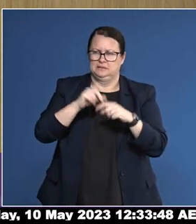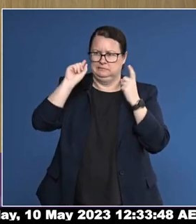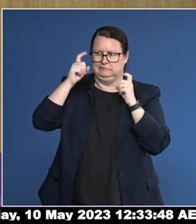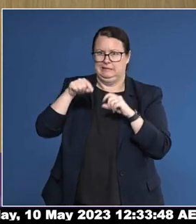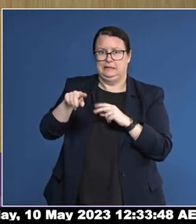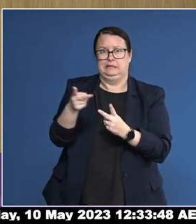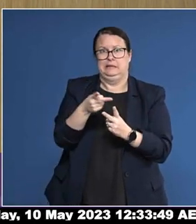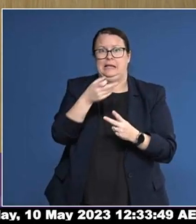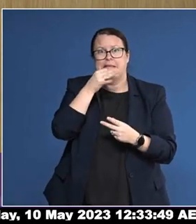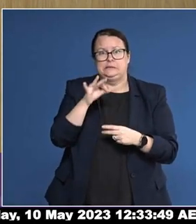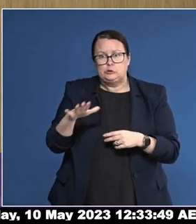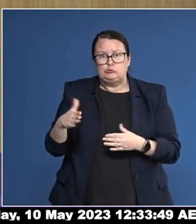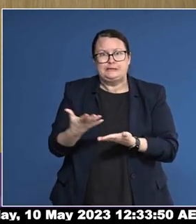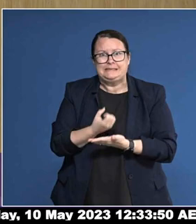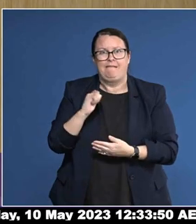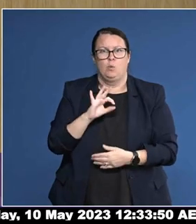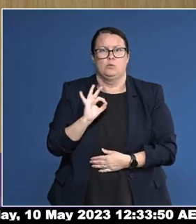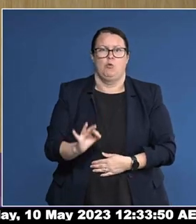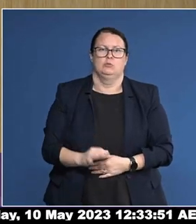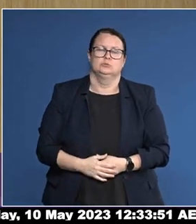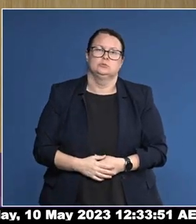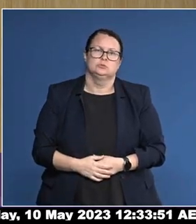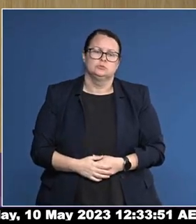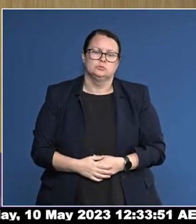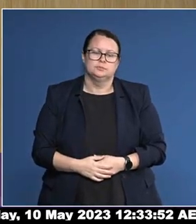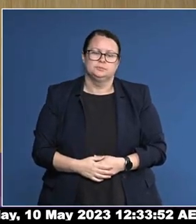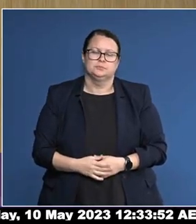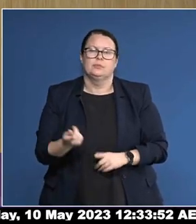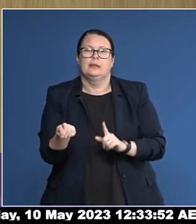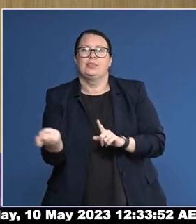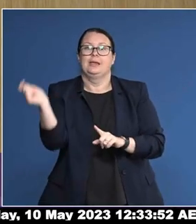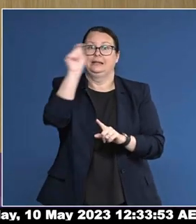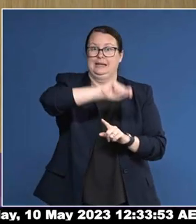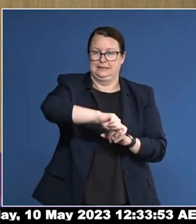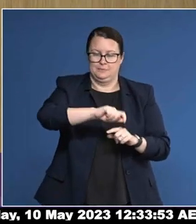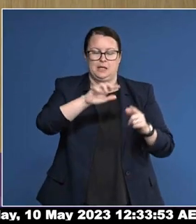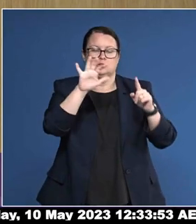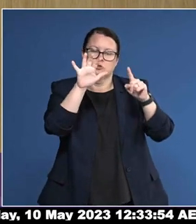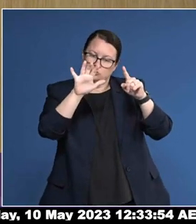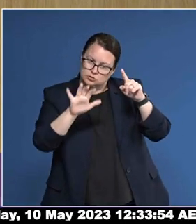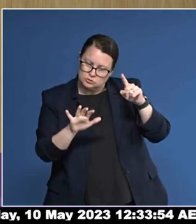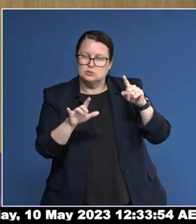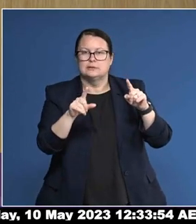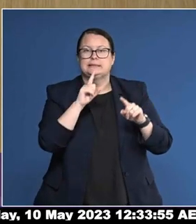children. MS EASTMAN: Over the page, the record indicates that the police observed